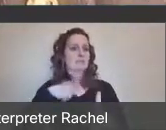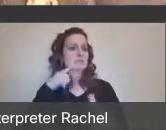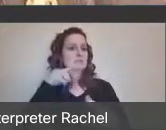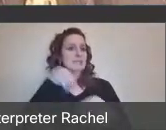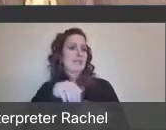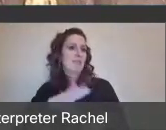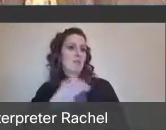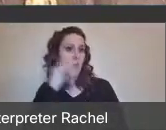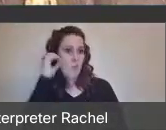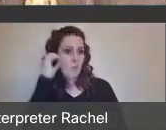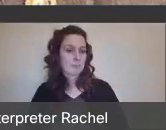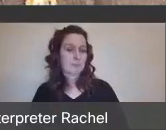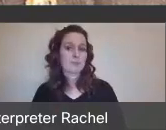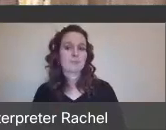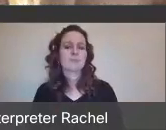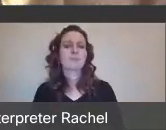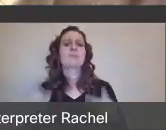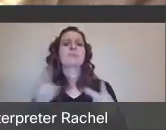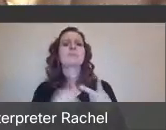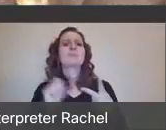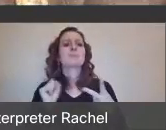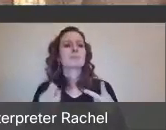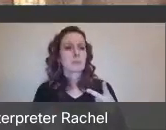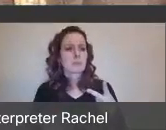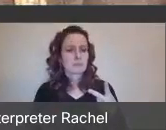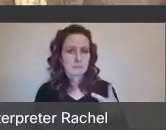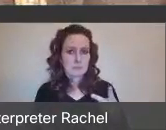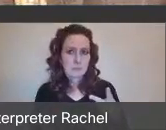[Reporter] Okay. Question two: